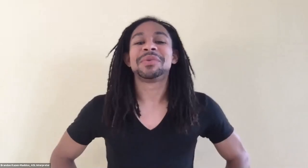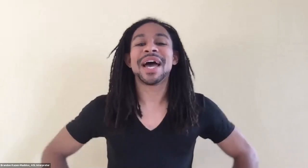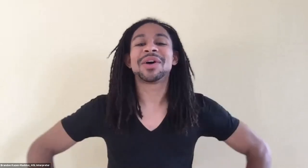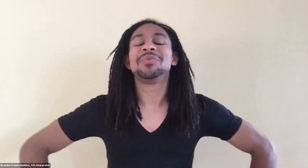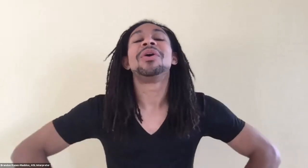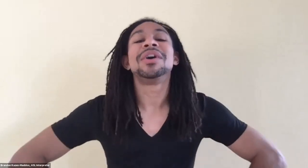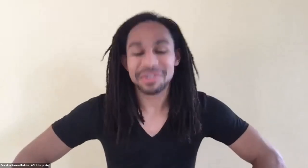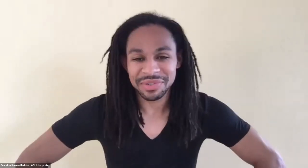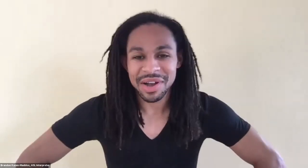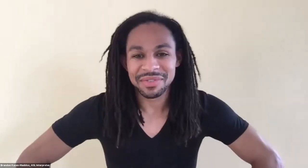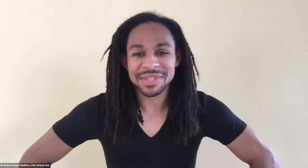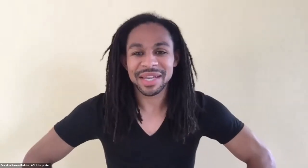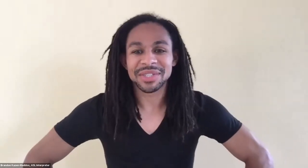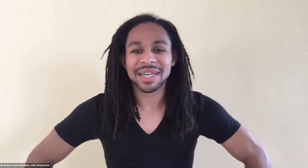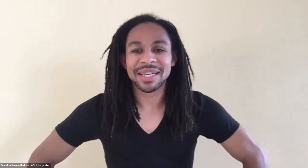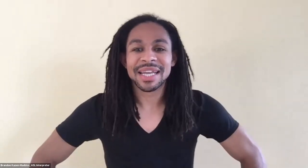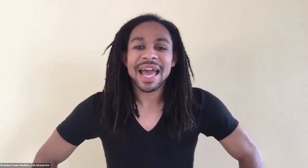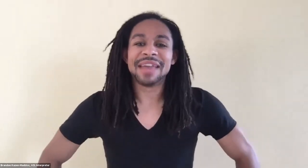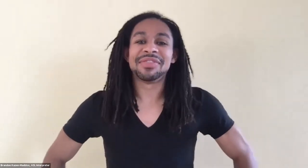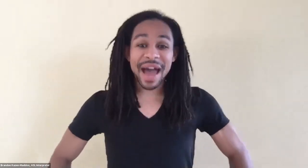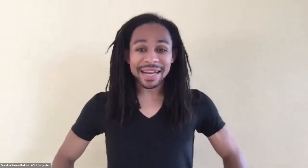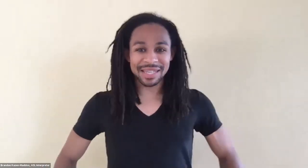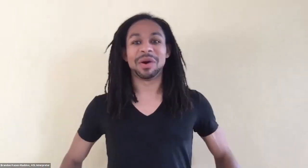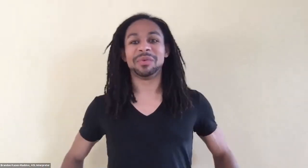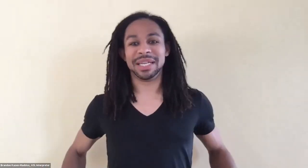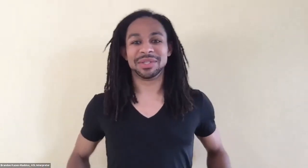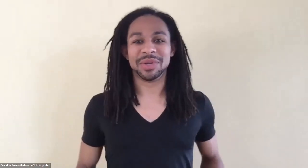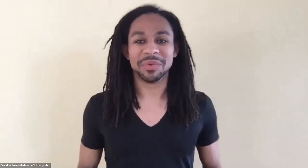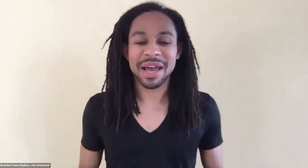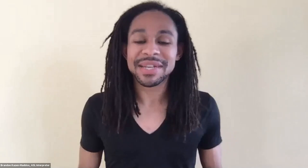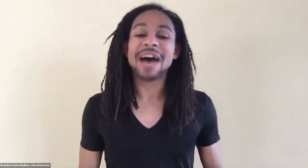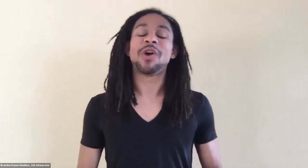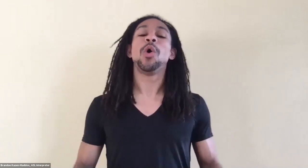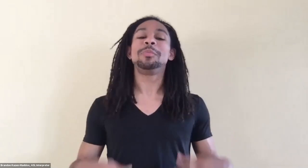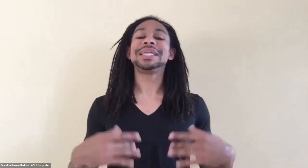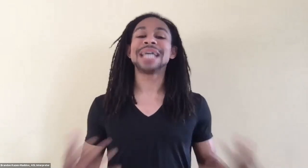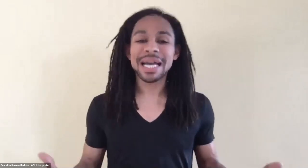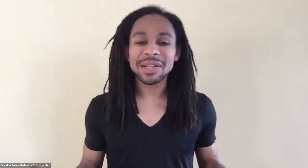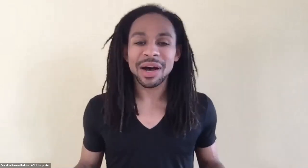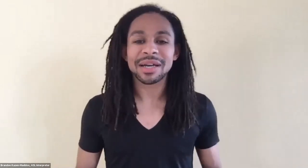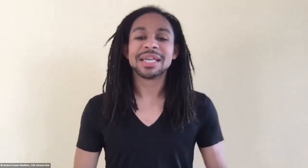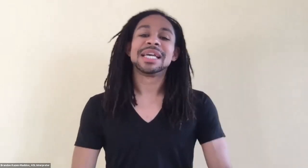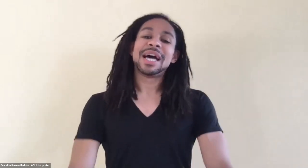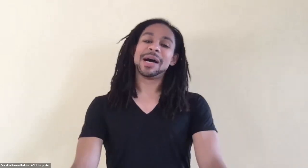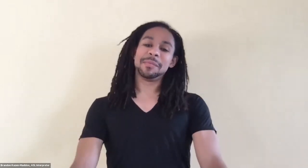We had a wonderful conversation, and that is what we need to do. We have to have open dialogue.